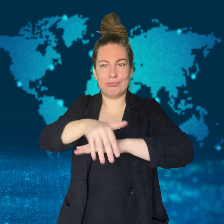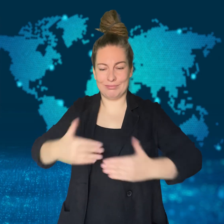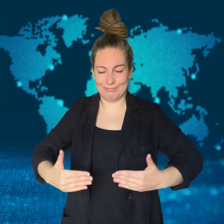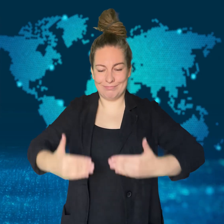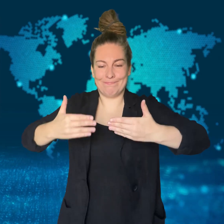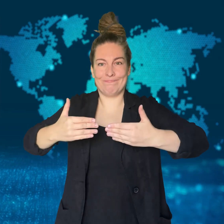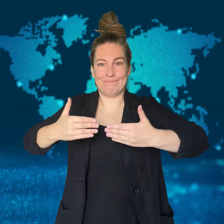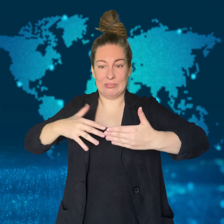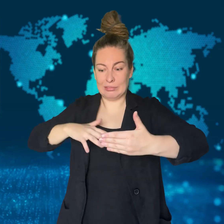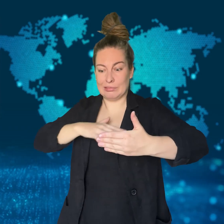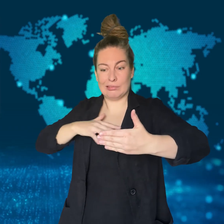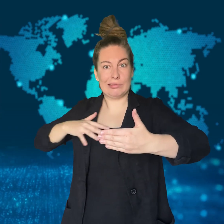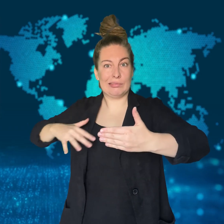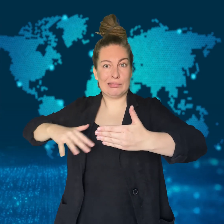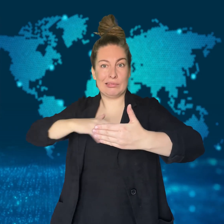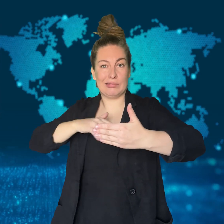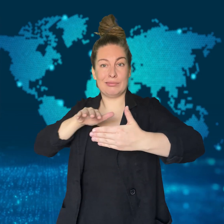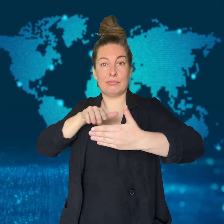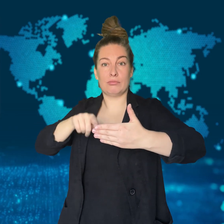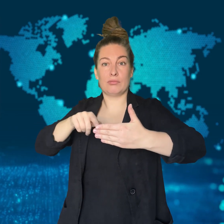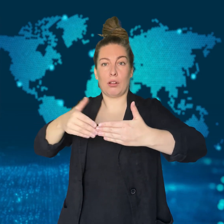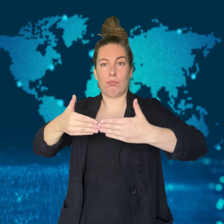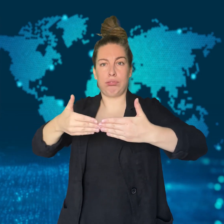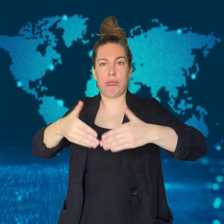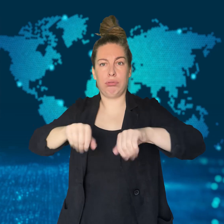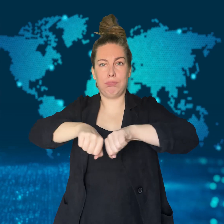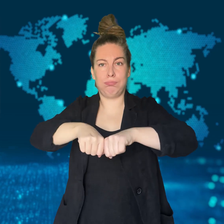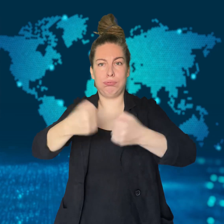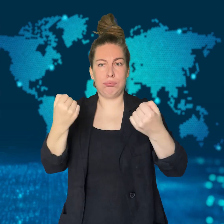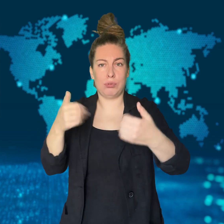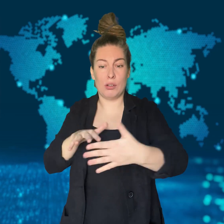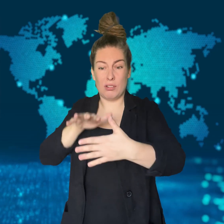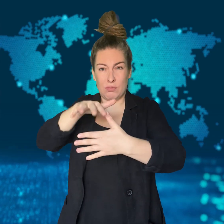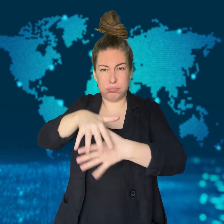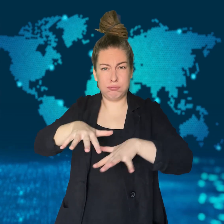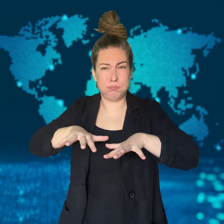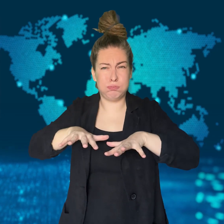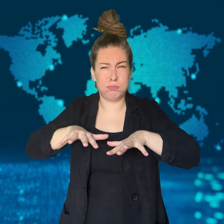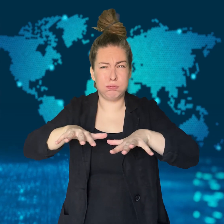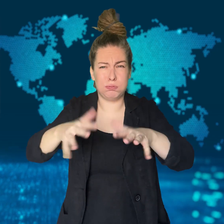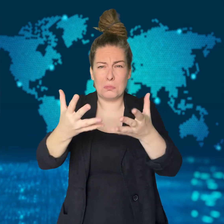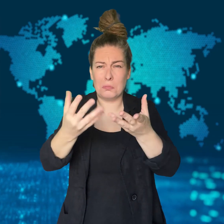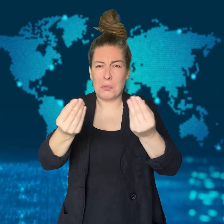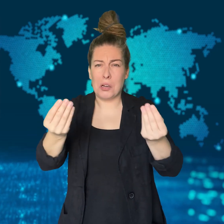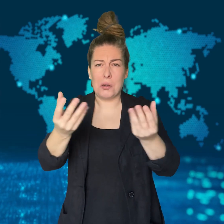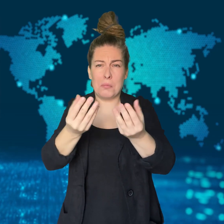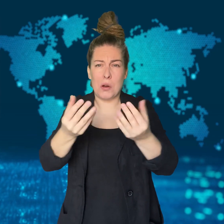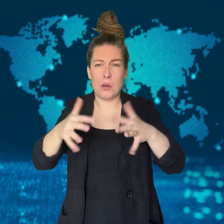and 46 Brazilian municipalities.